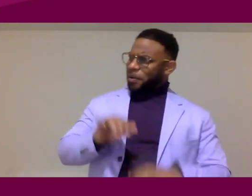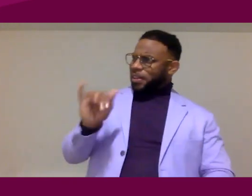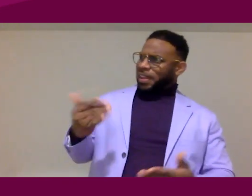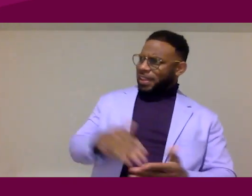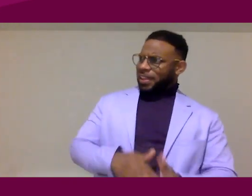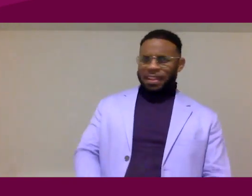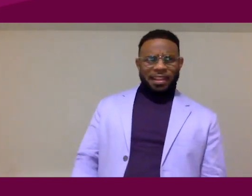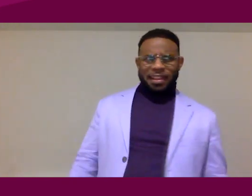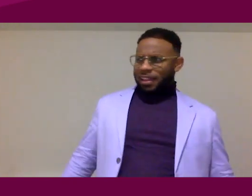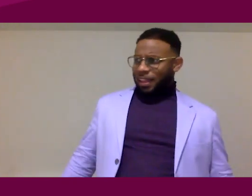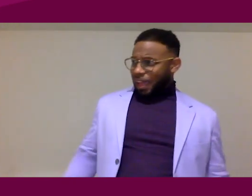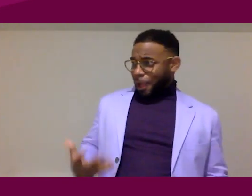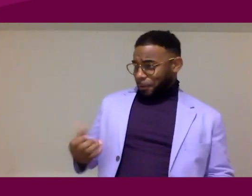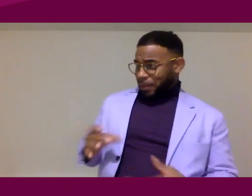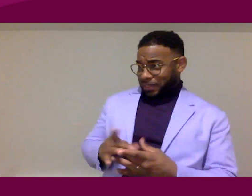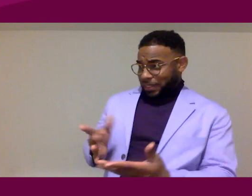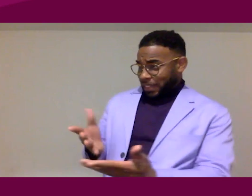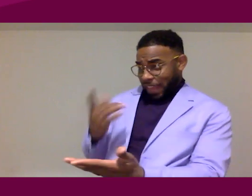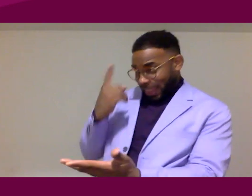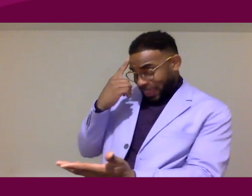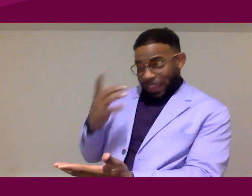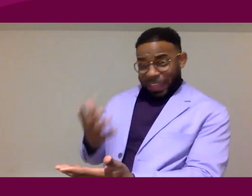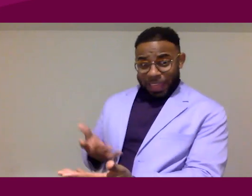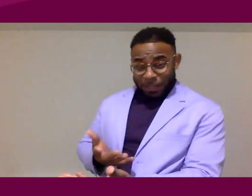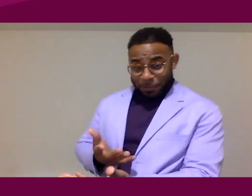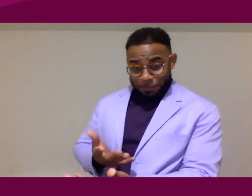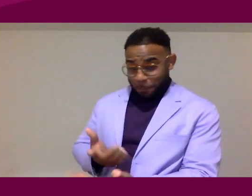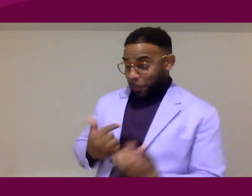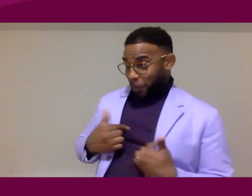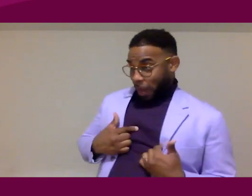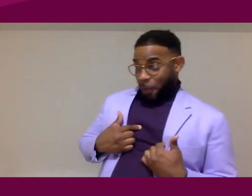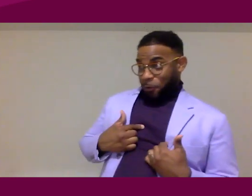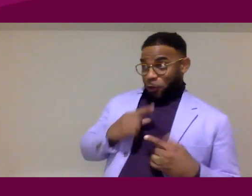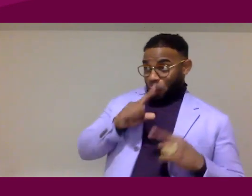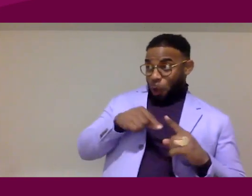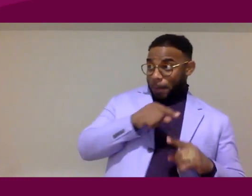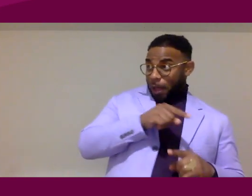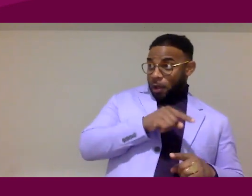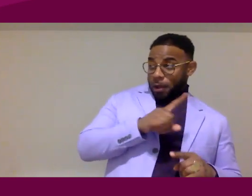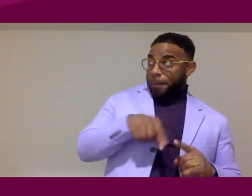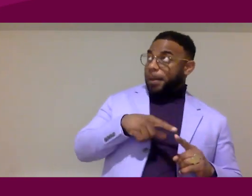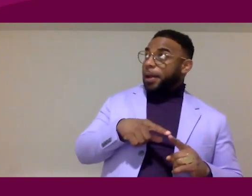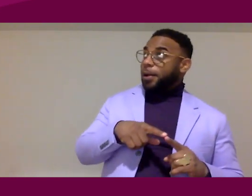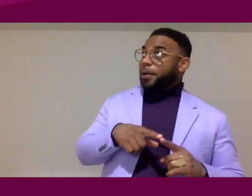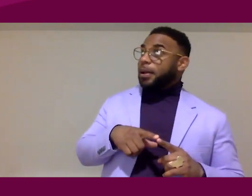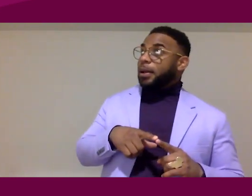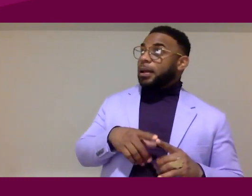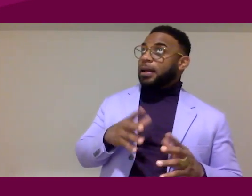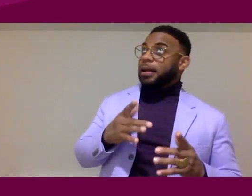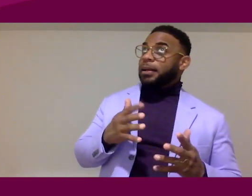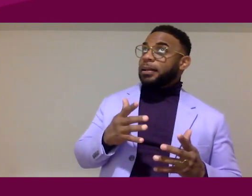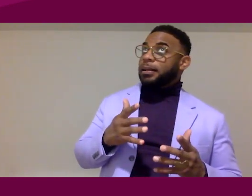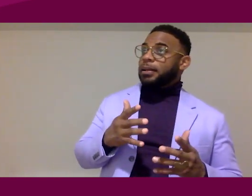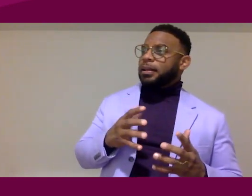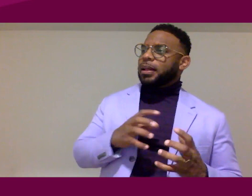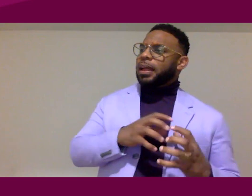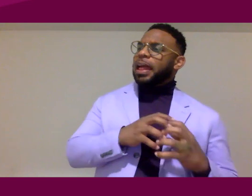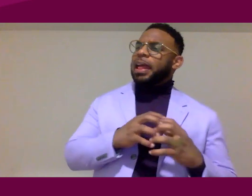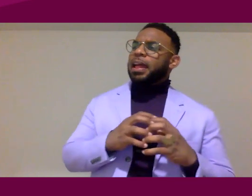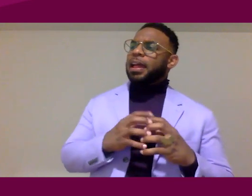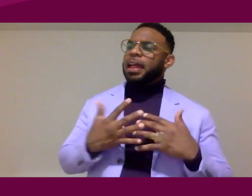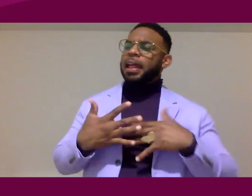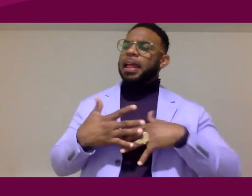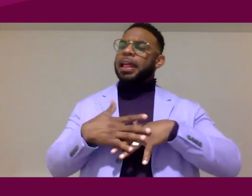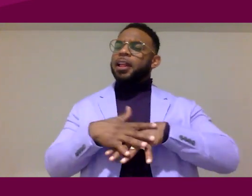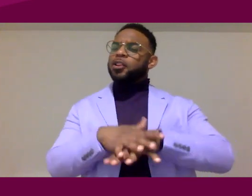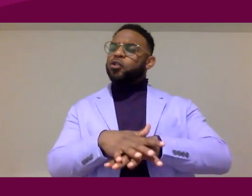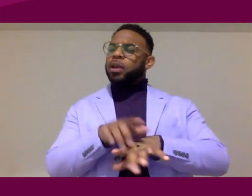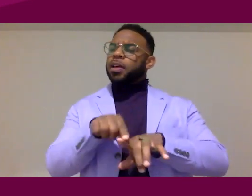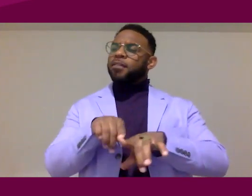And I want to say I think what I was talking about, about the integration of accessibility